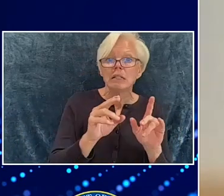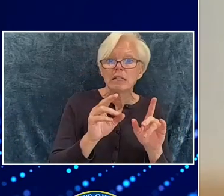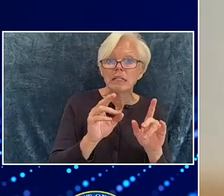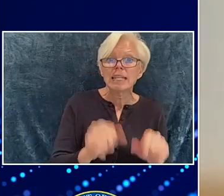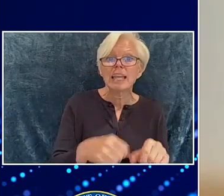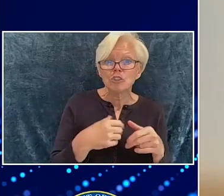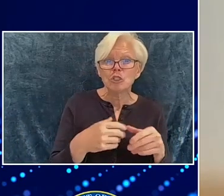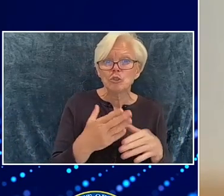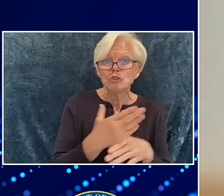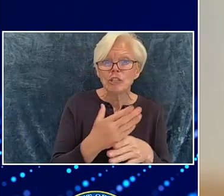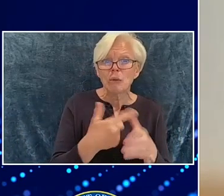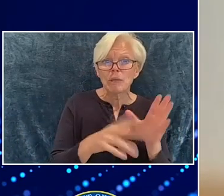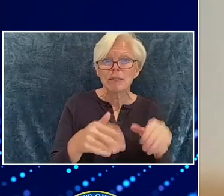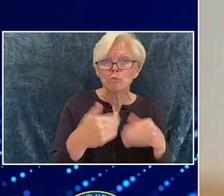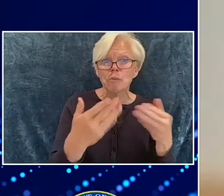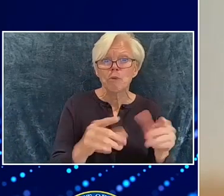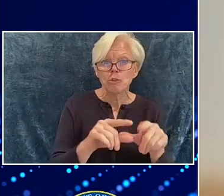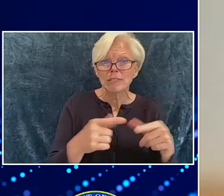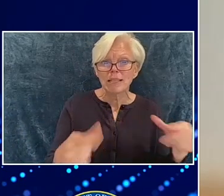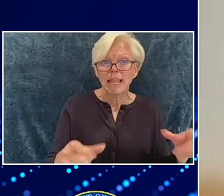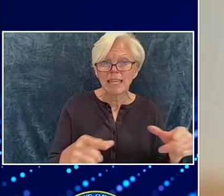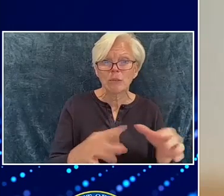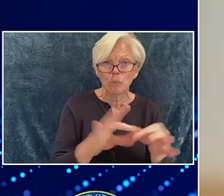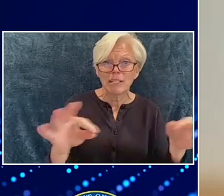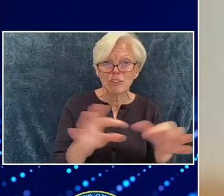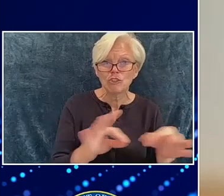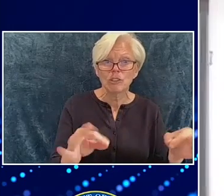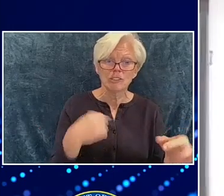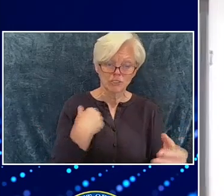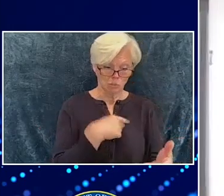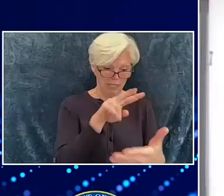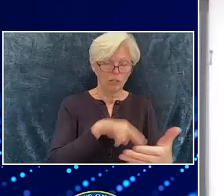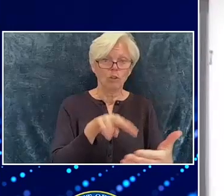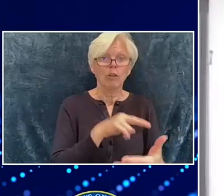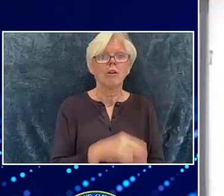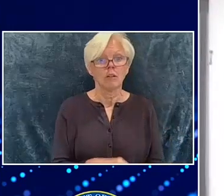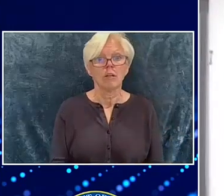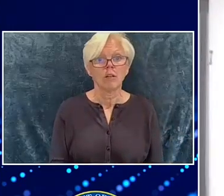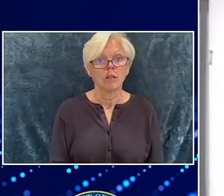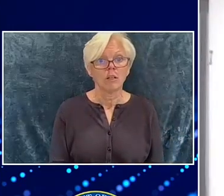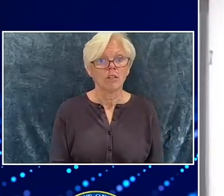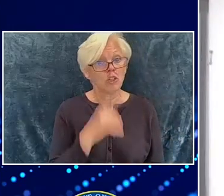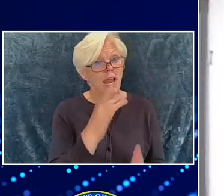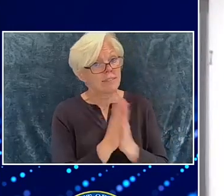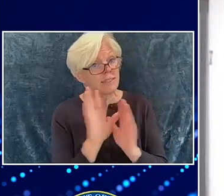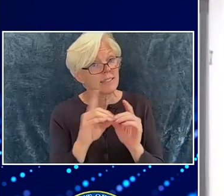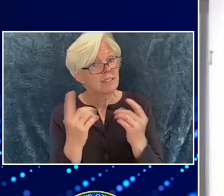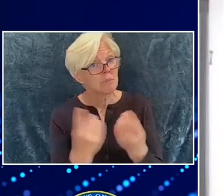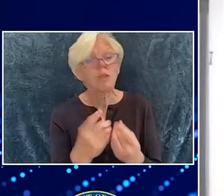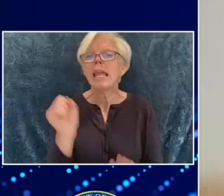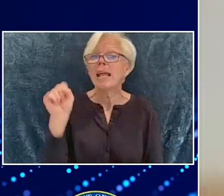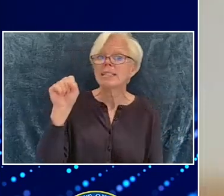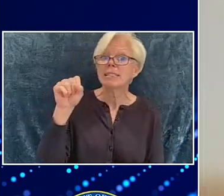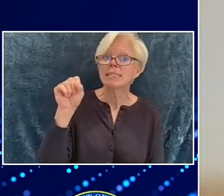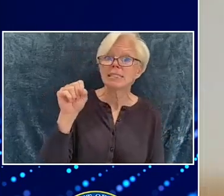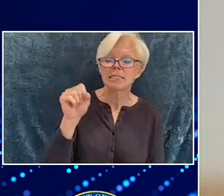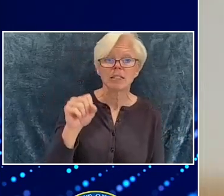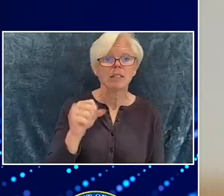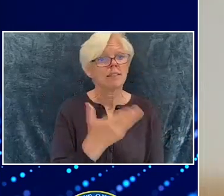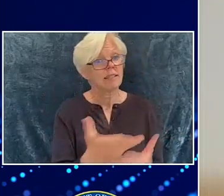is for us to have tangibly to look at? This is the Department you're asking for this from? Yes. Yeah. The things that you had up on the screen